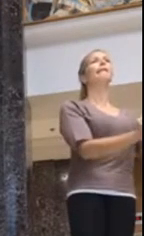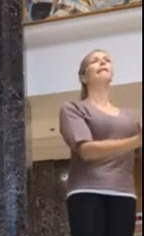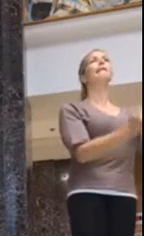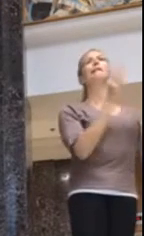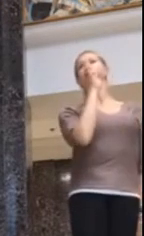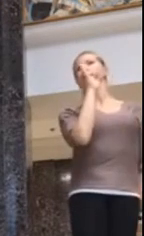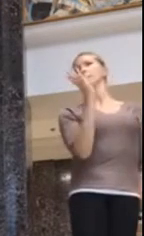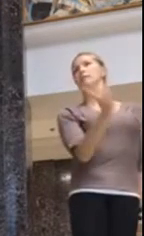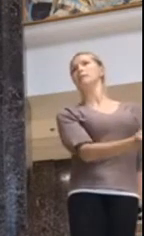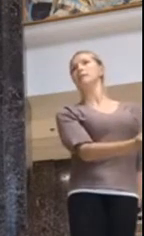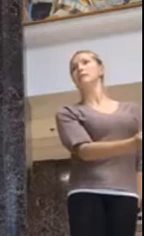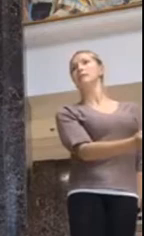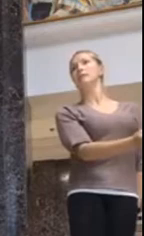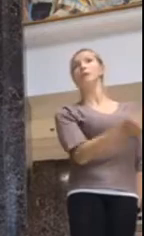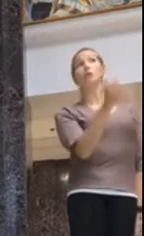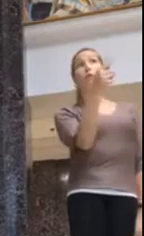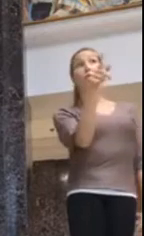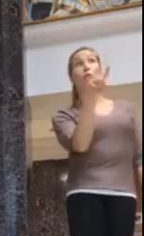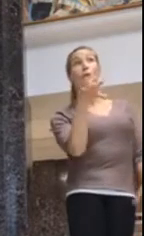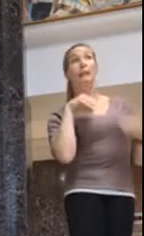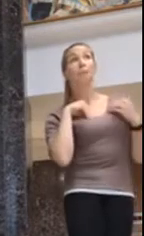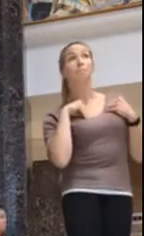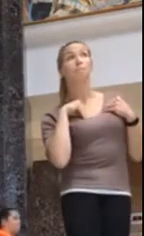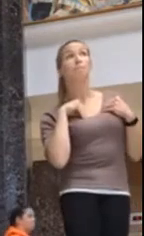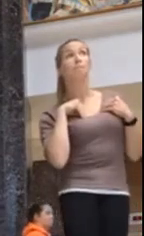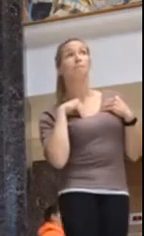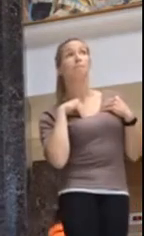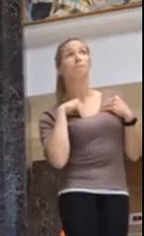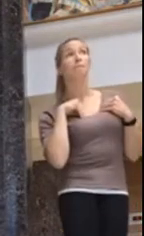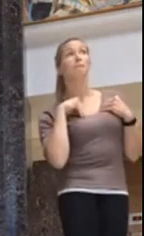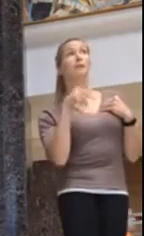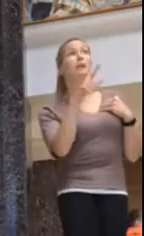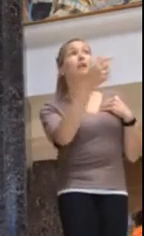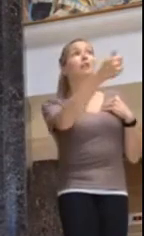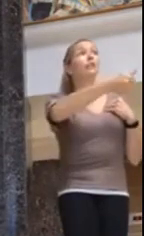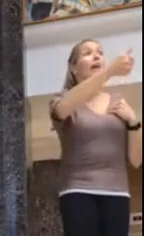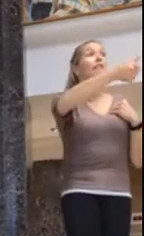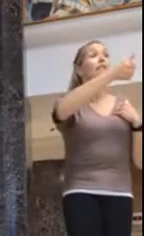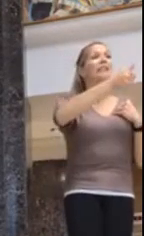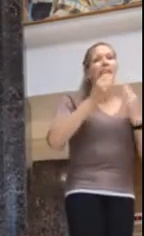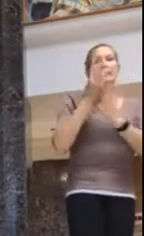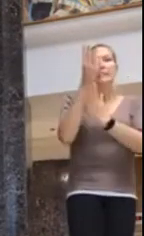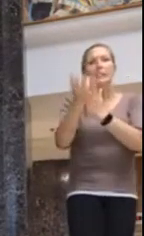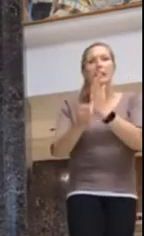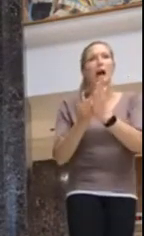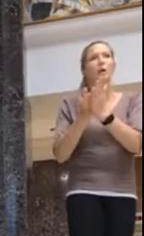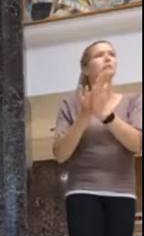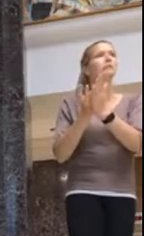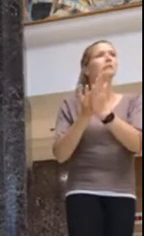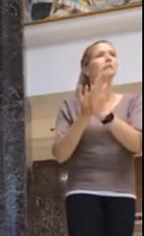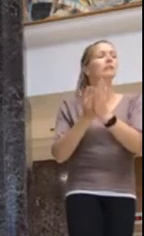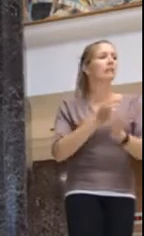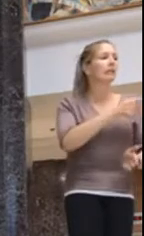Would you accept a child in a classroom for six hours a day and only be taught 13 minutes?